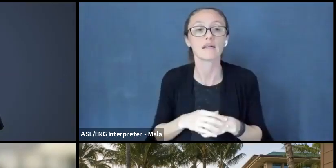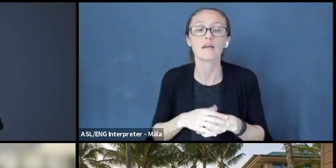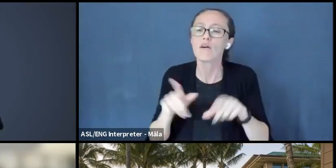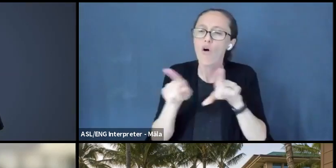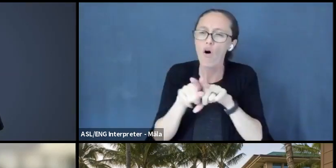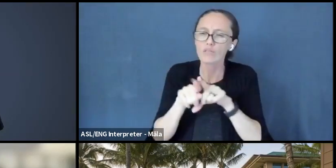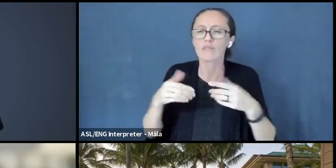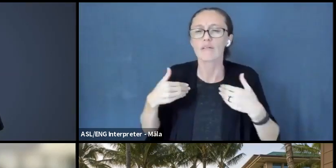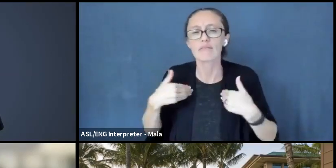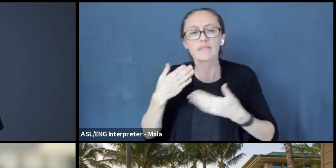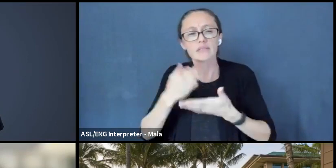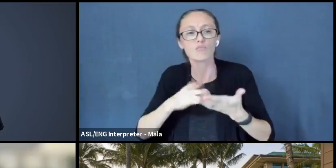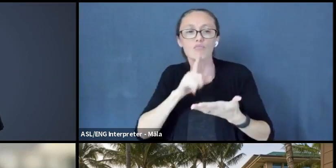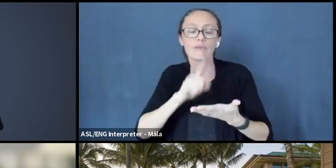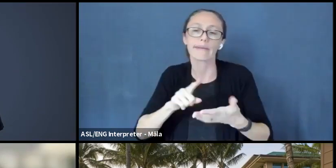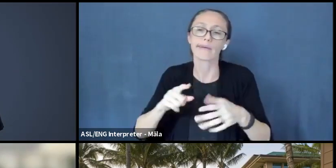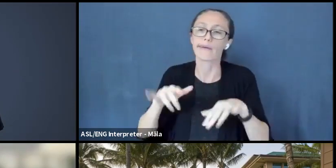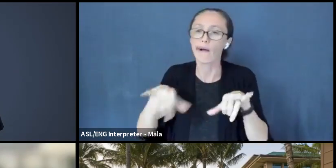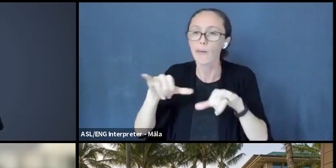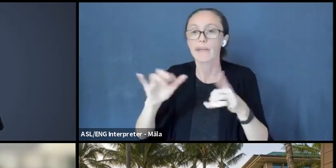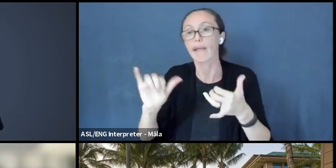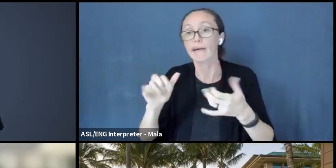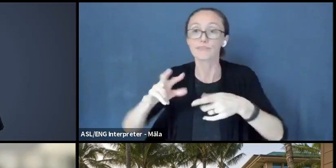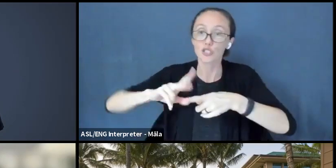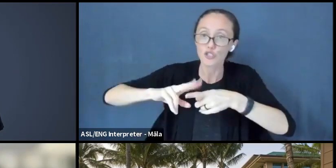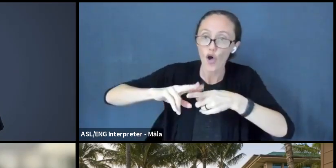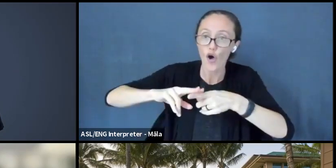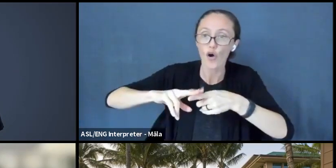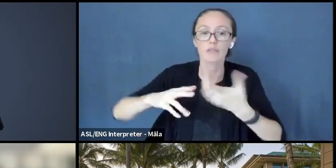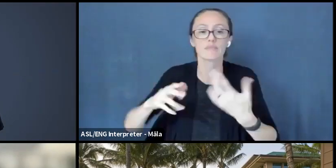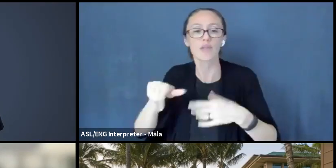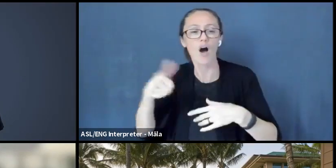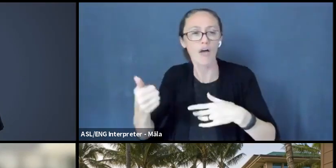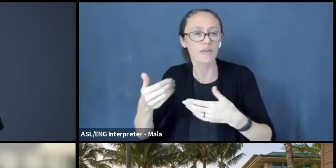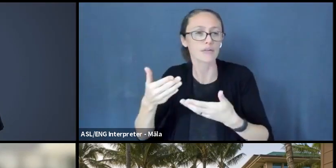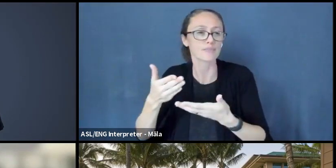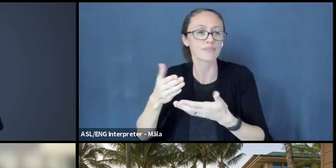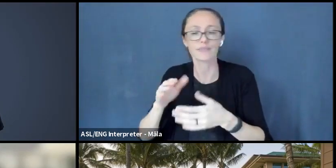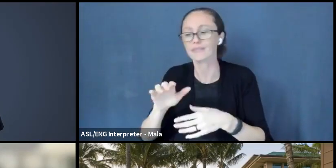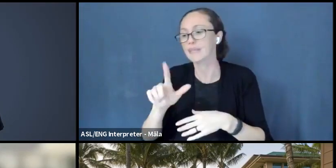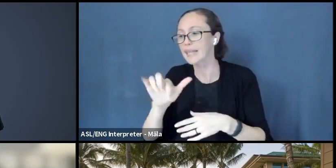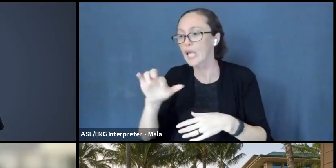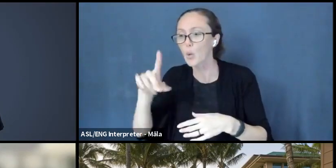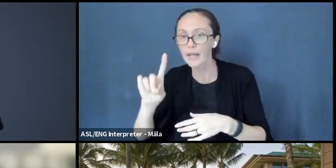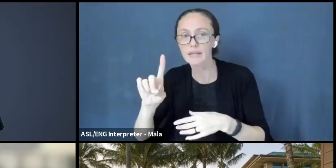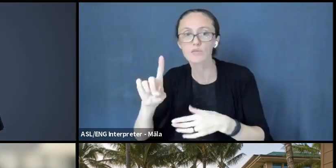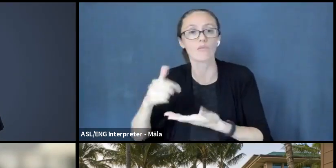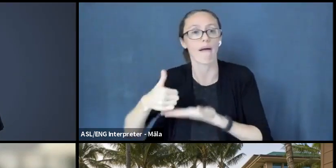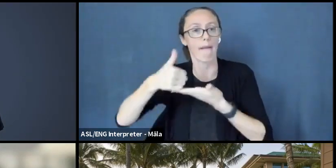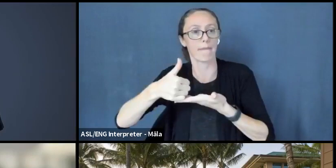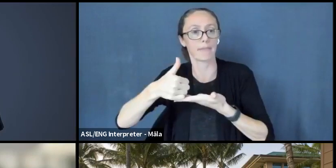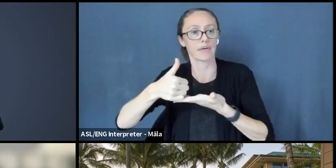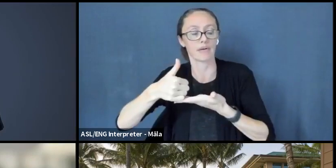Very common salts and other solutions that stabilize the messenger RNA.